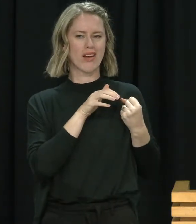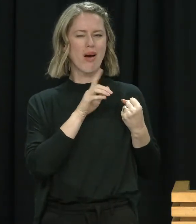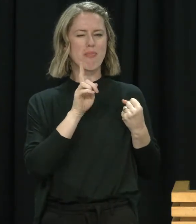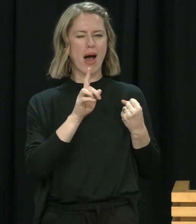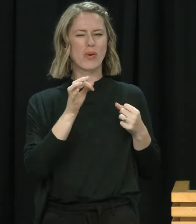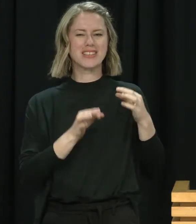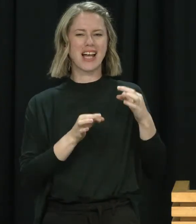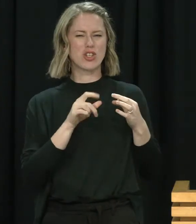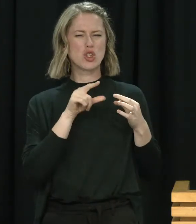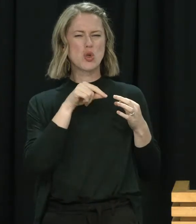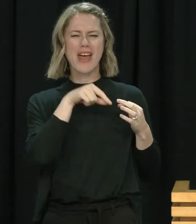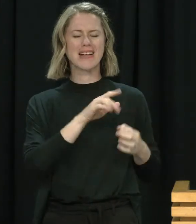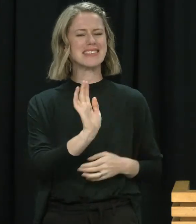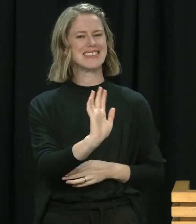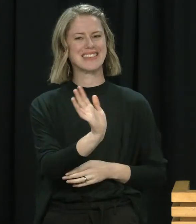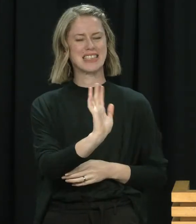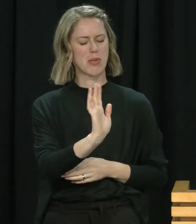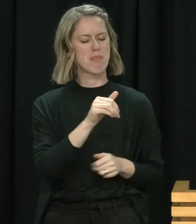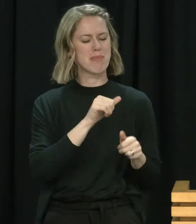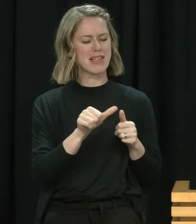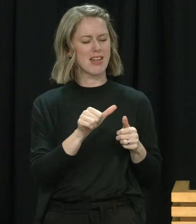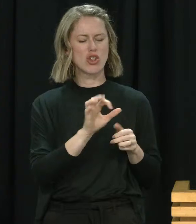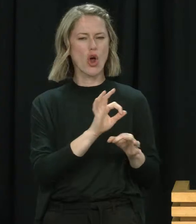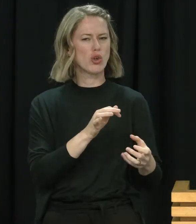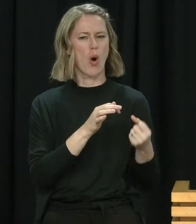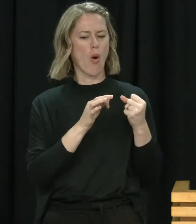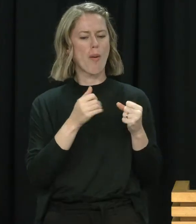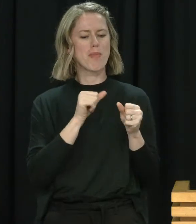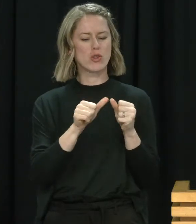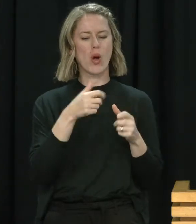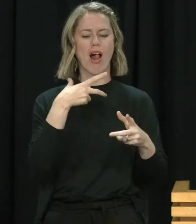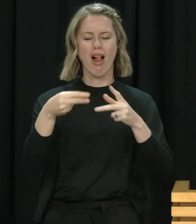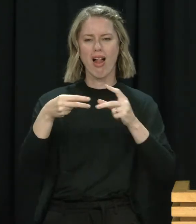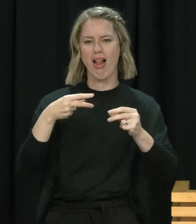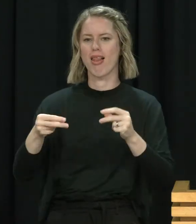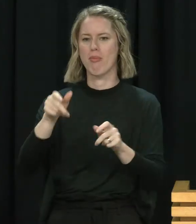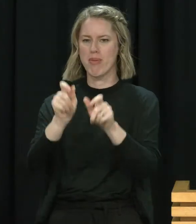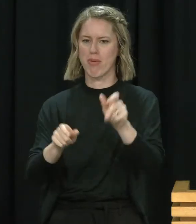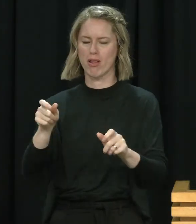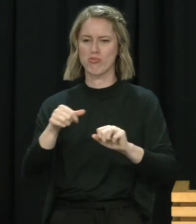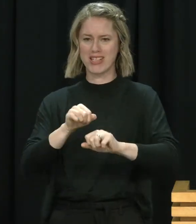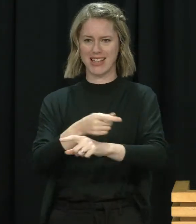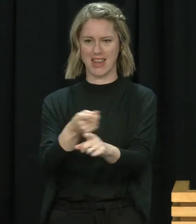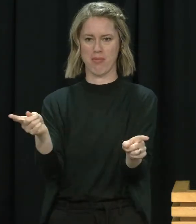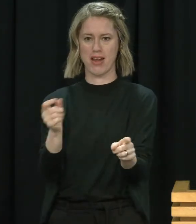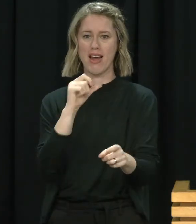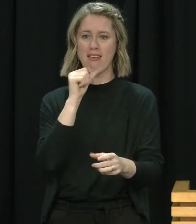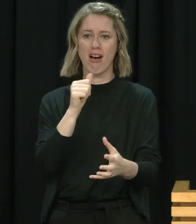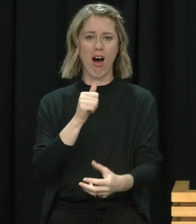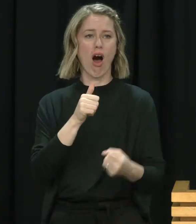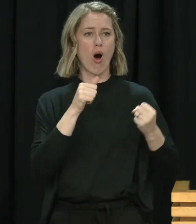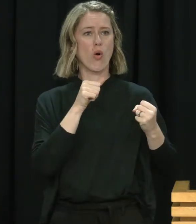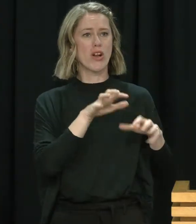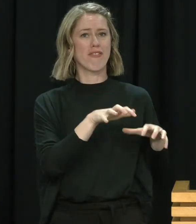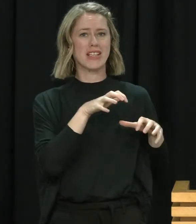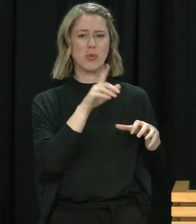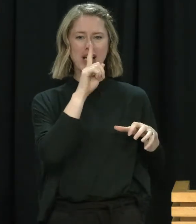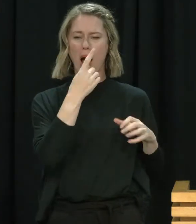things so that we slowed down in order to keep a stock of vaccines in the freezer. We made the decision that we would rather get the vaccines